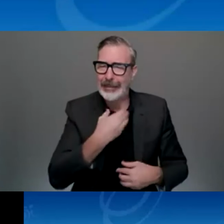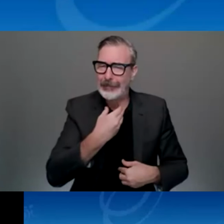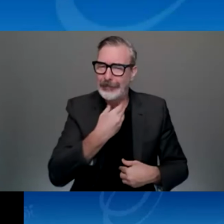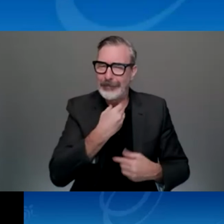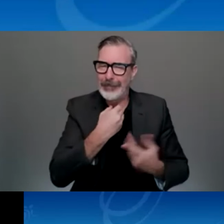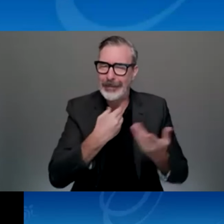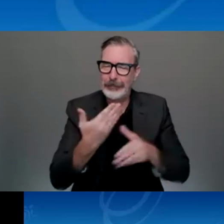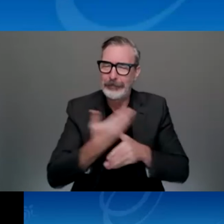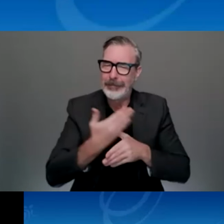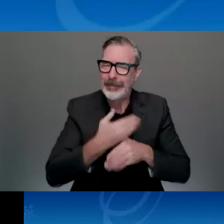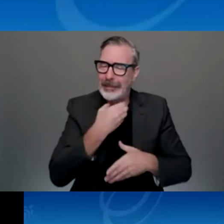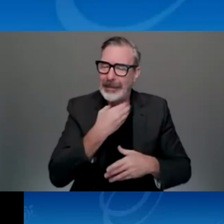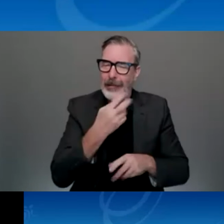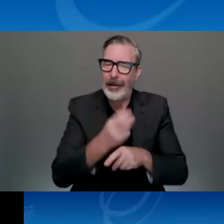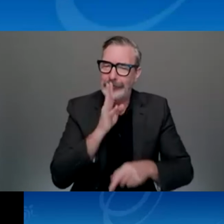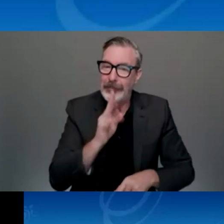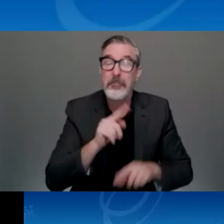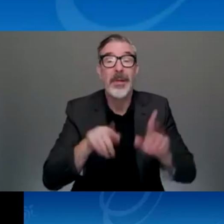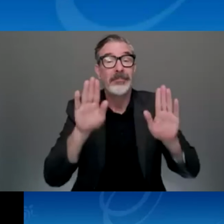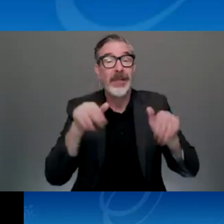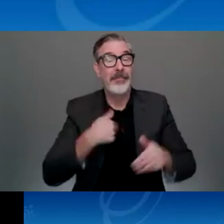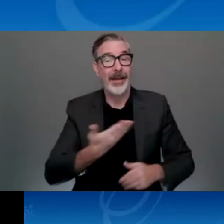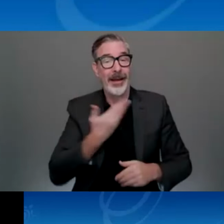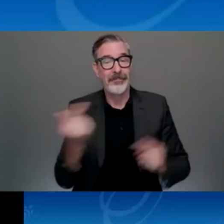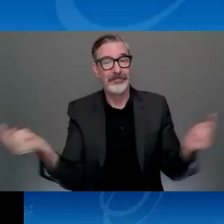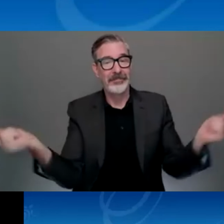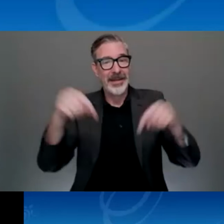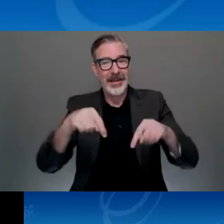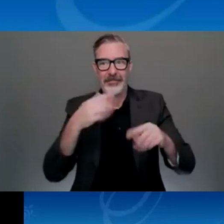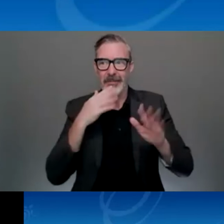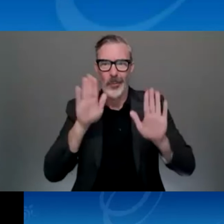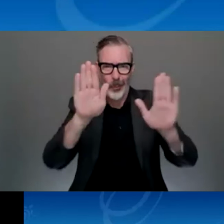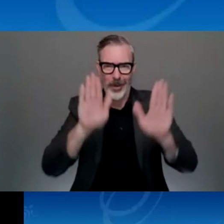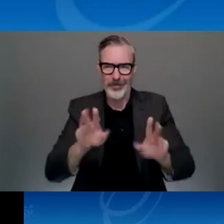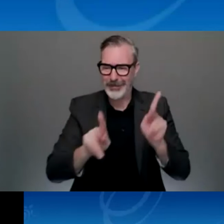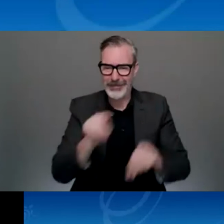But I'm really grateful to be part of this conversation with incredible panelists on this very important day.